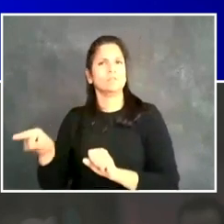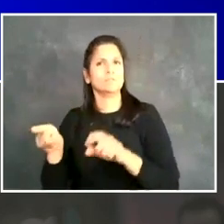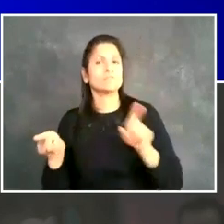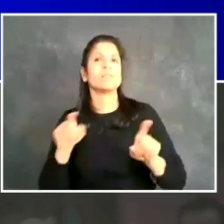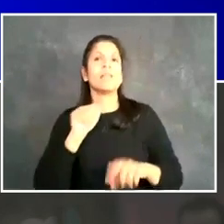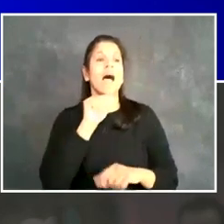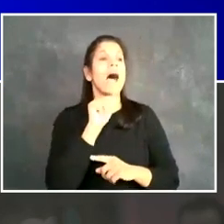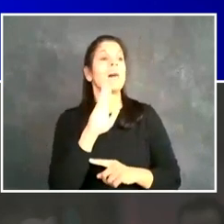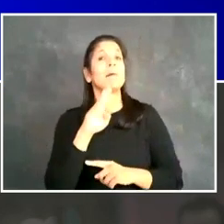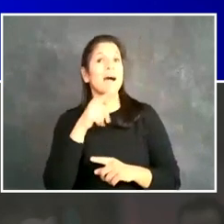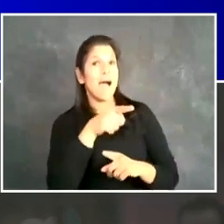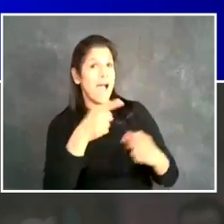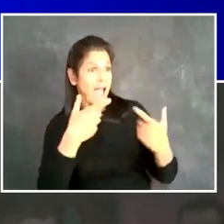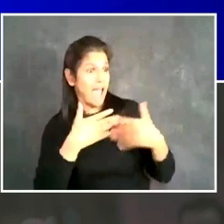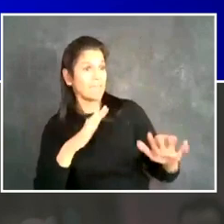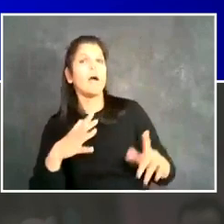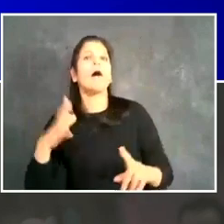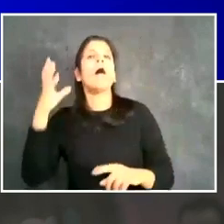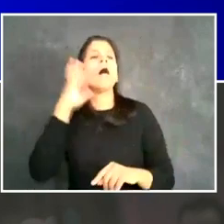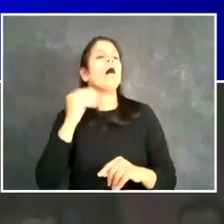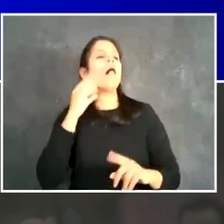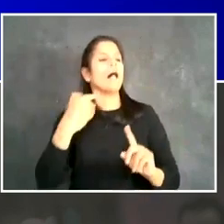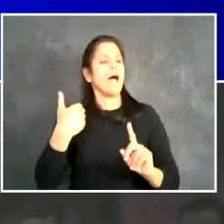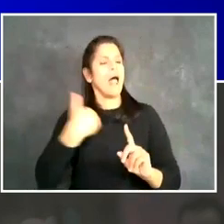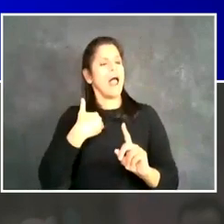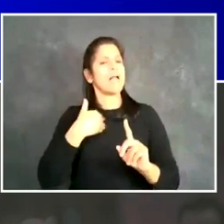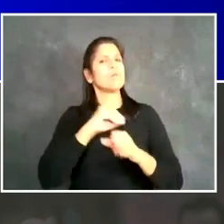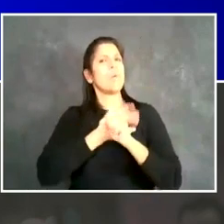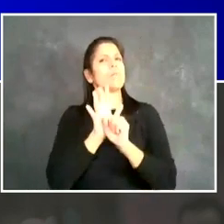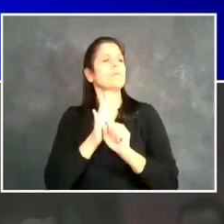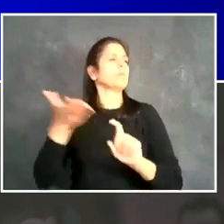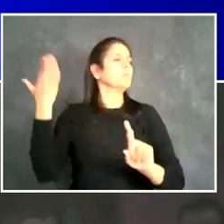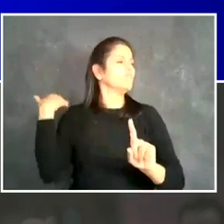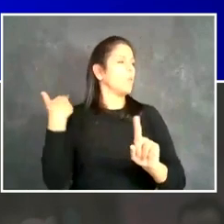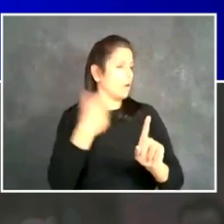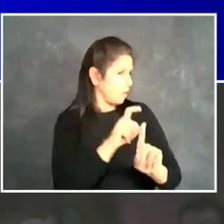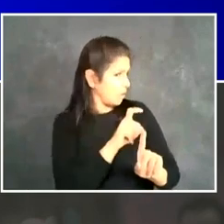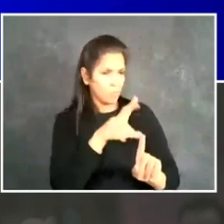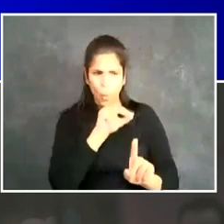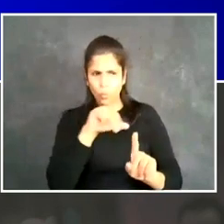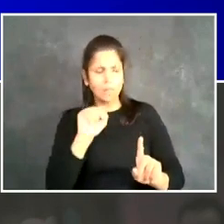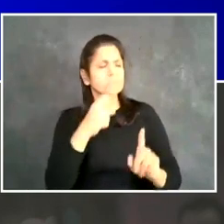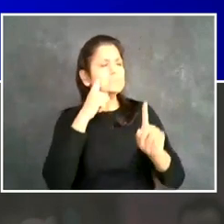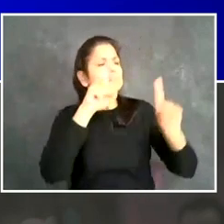THE ABILITY TO BEAT THIS DISEASE.